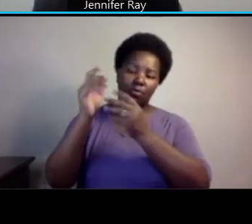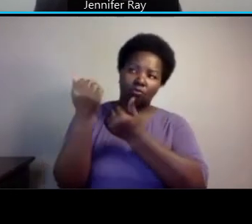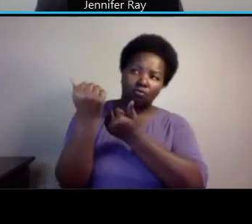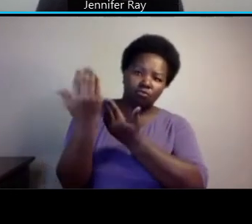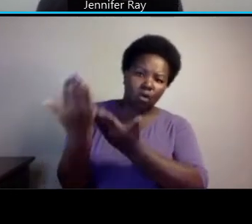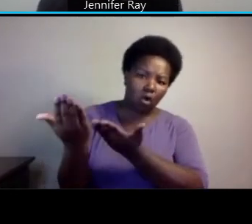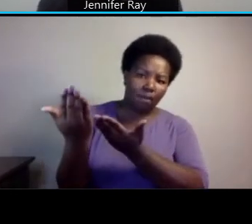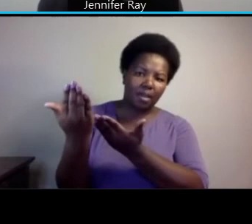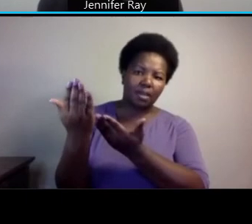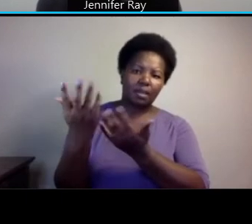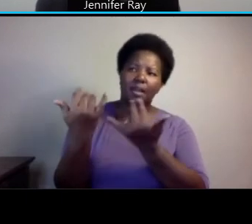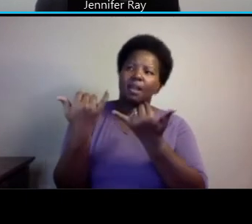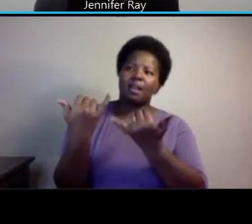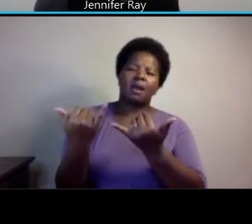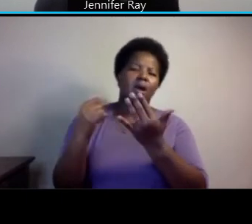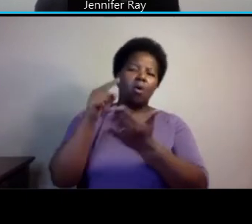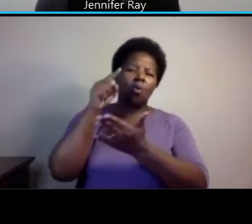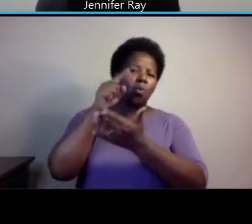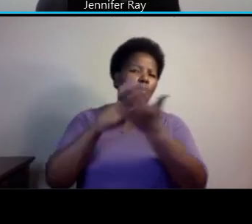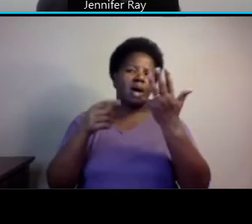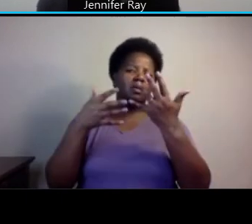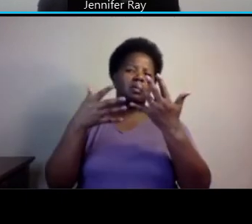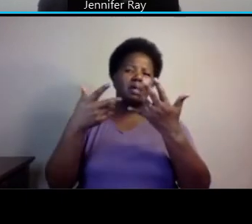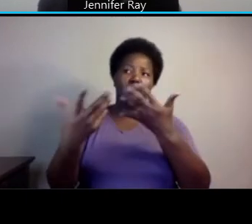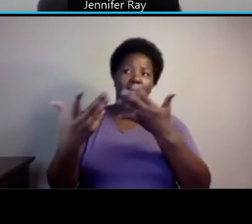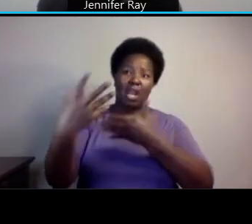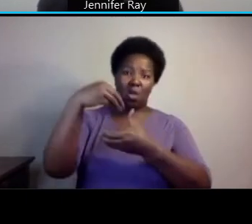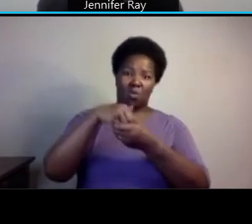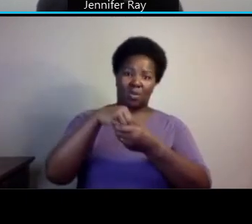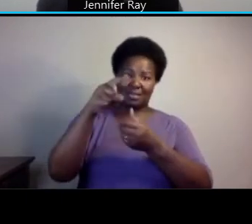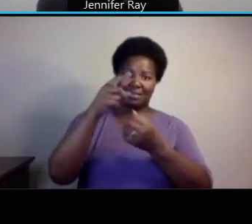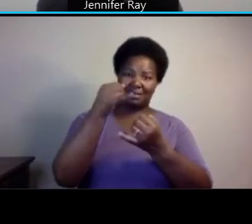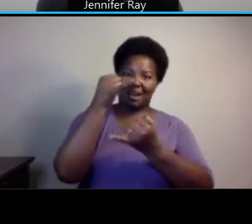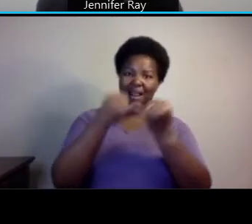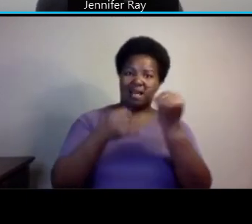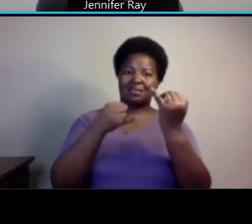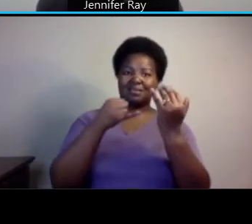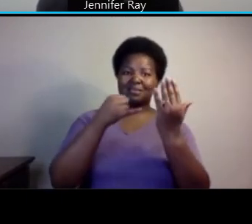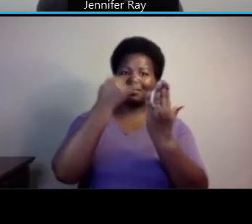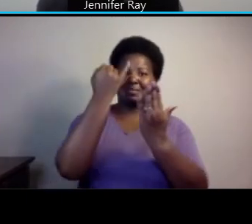incorporated into this final design and so i know jay i believe you had answered this earlier